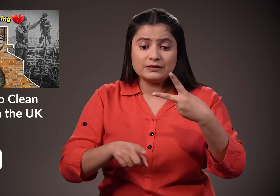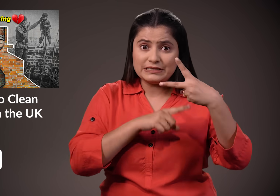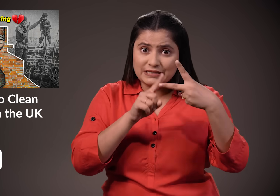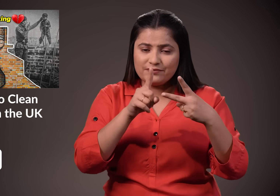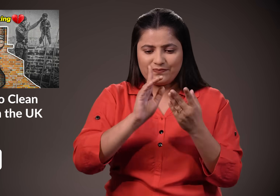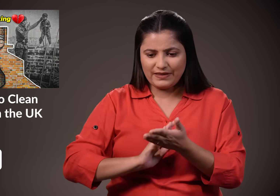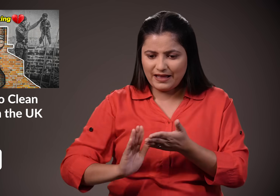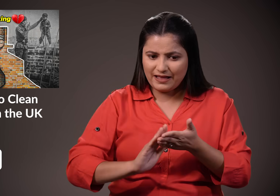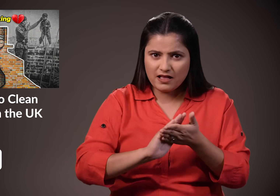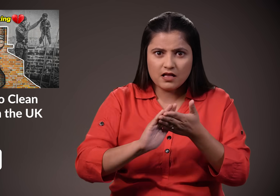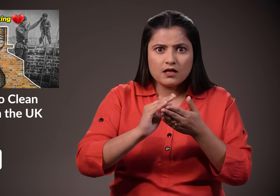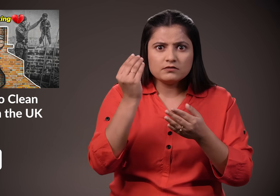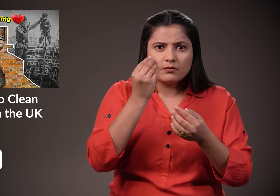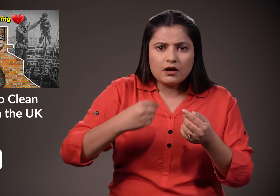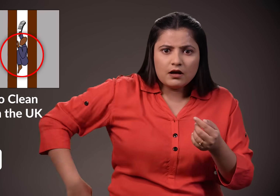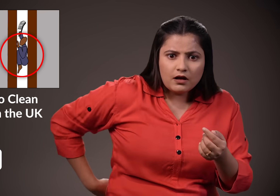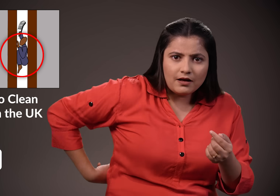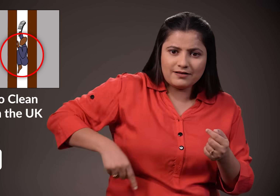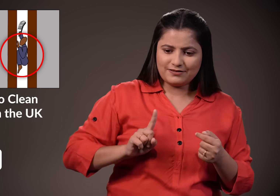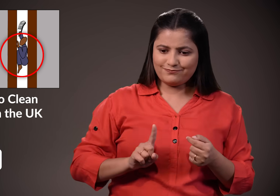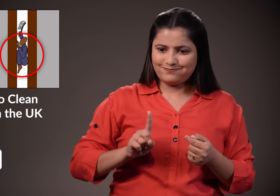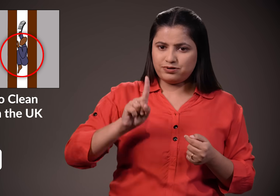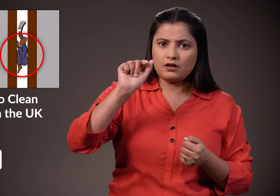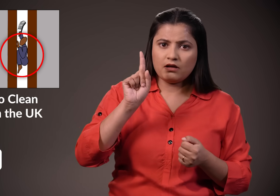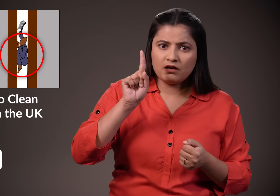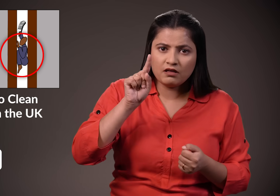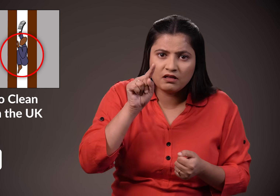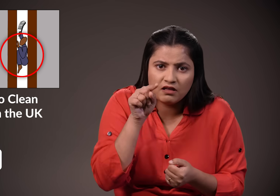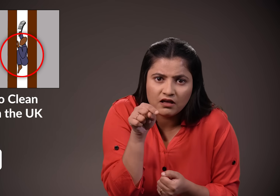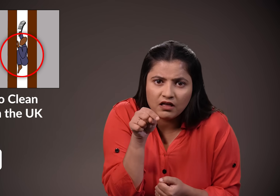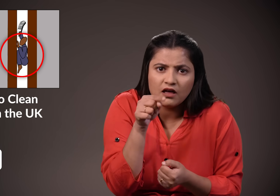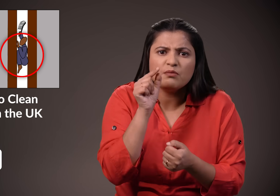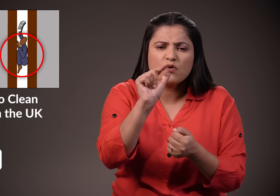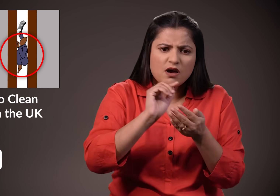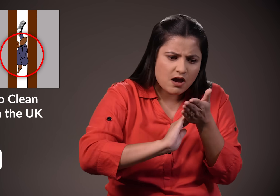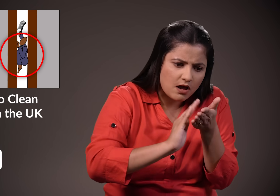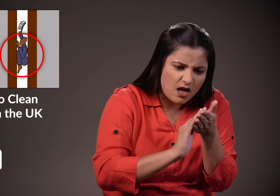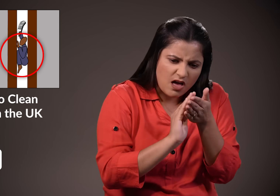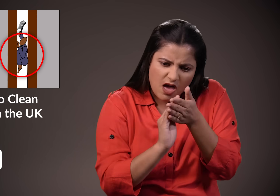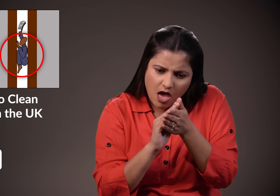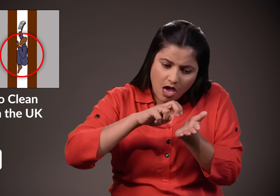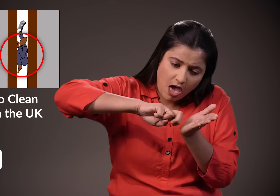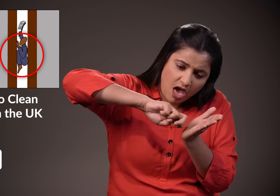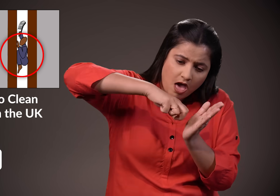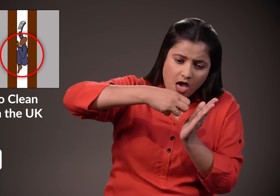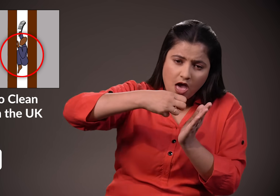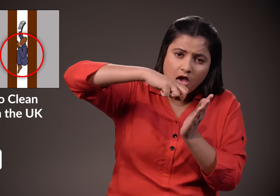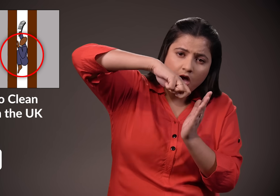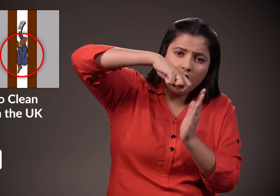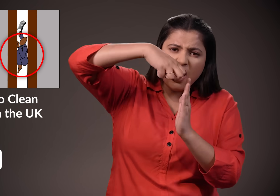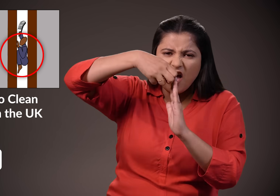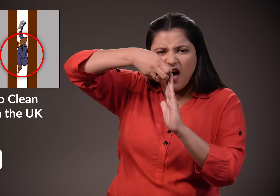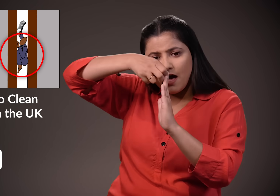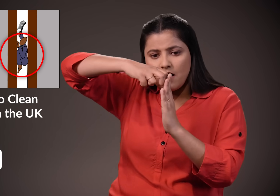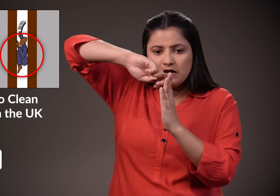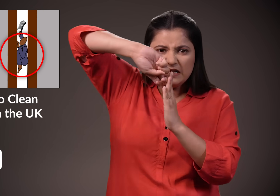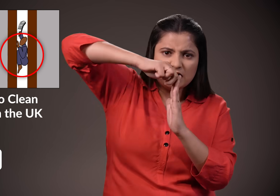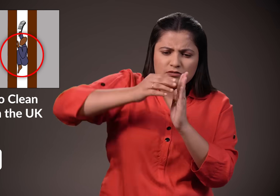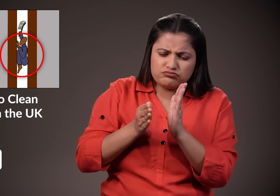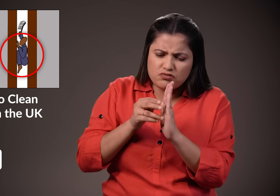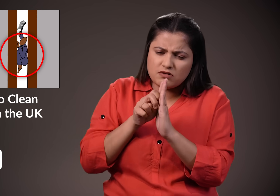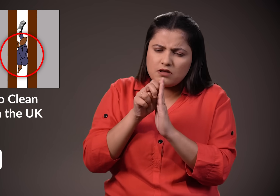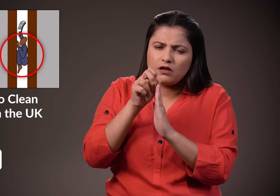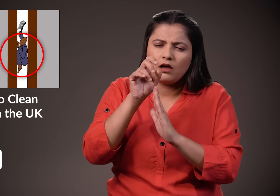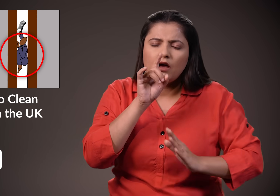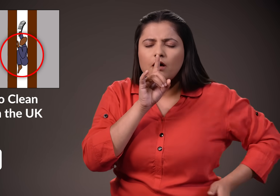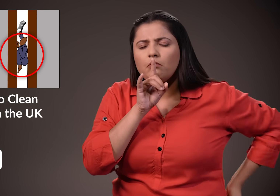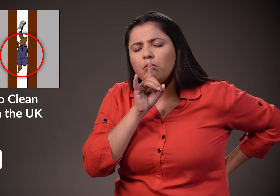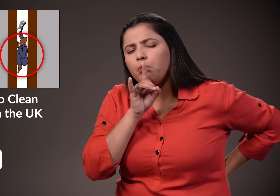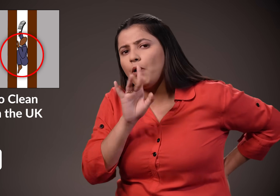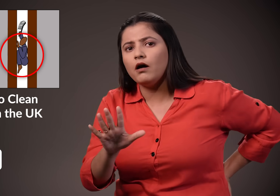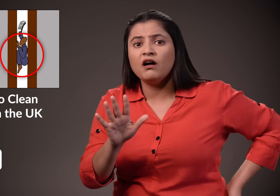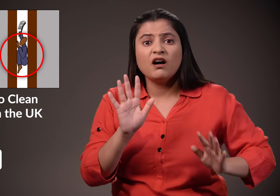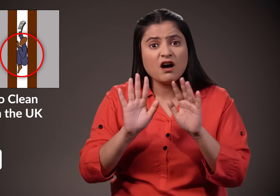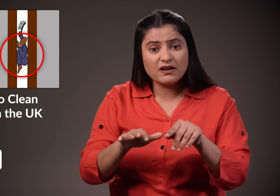The children disfigured because of the unnatural positions while cleaning the chimney.